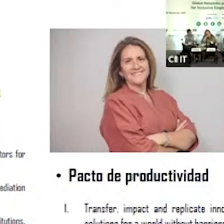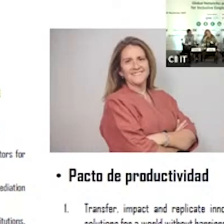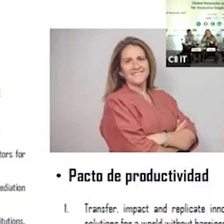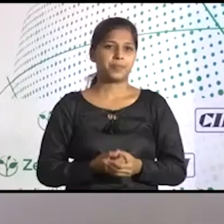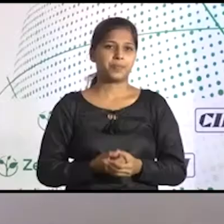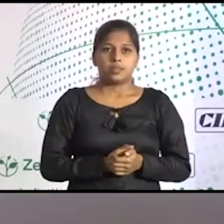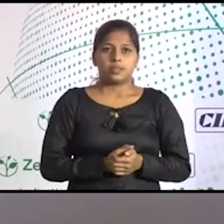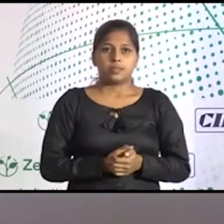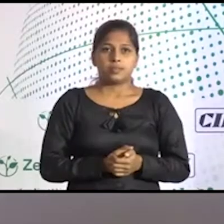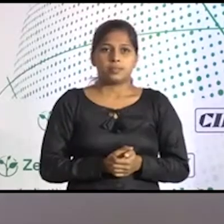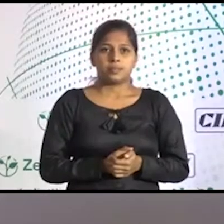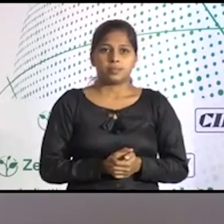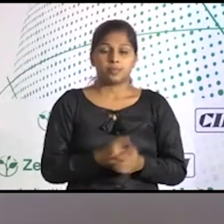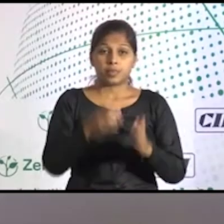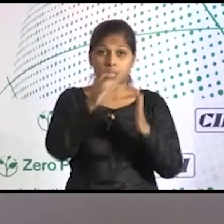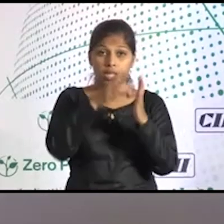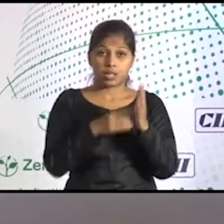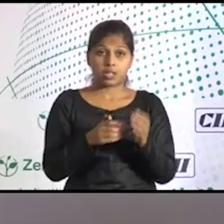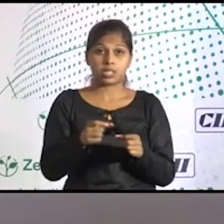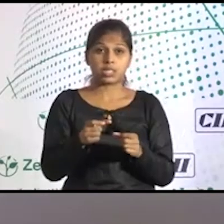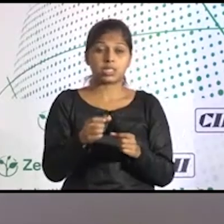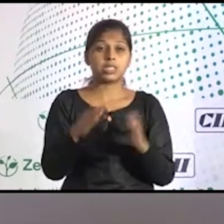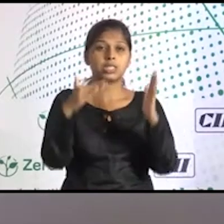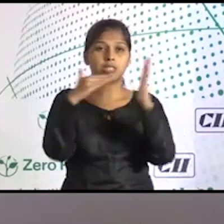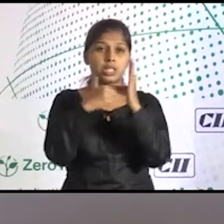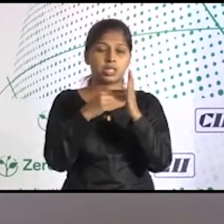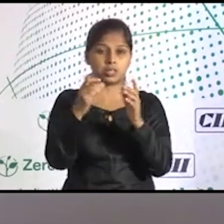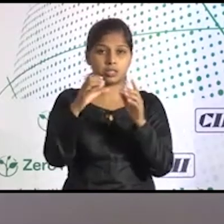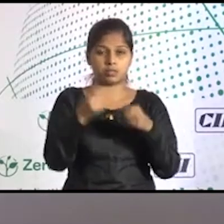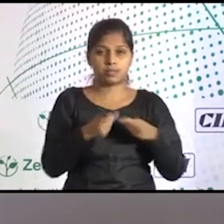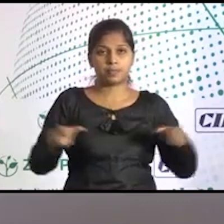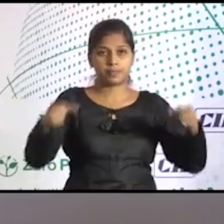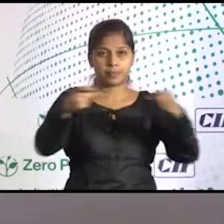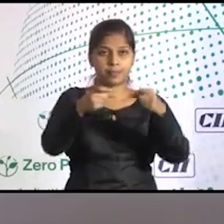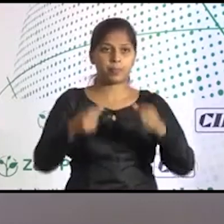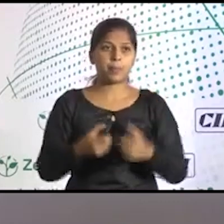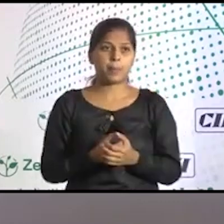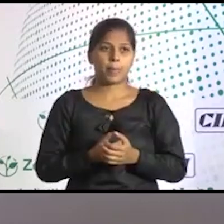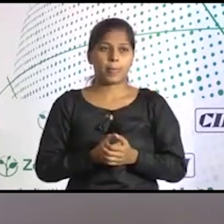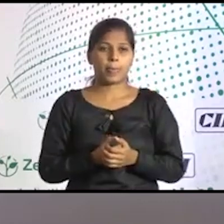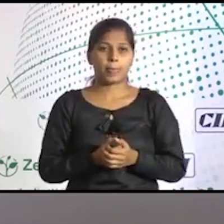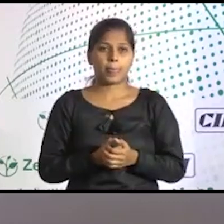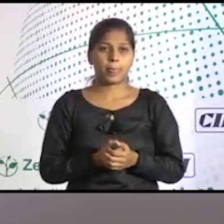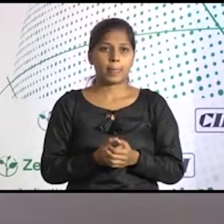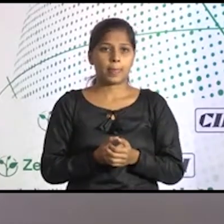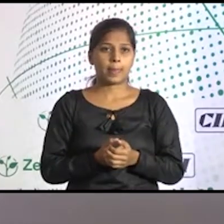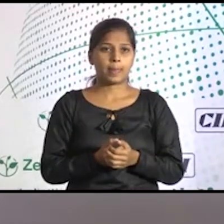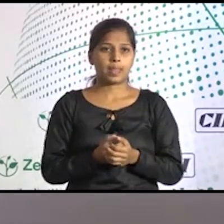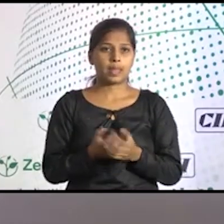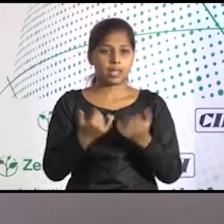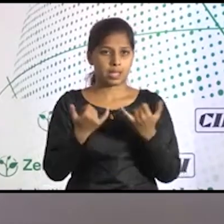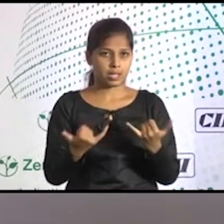That's the whole idea of zero conference being able to interact close. I'm going to use Twitter away.